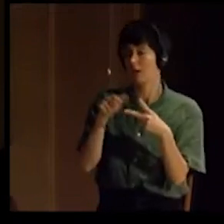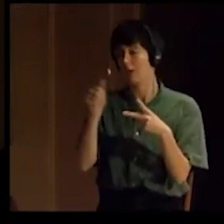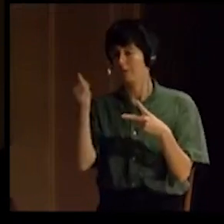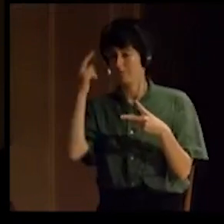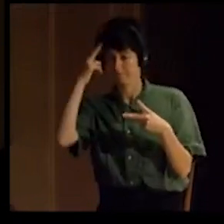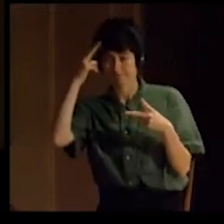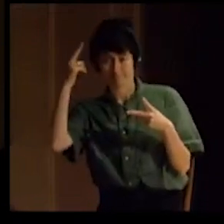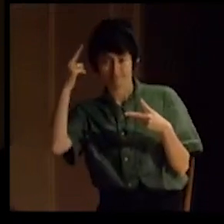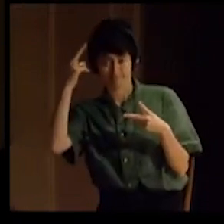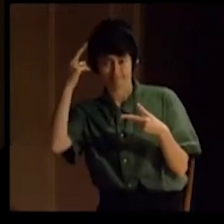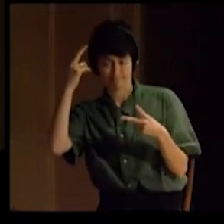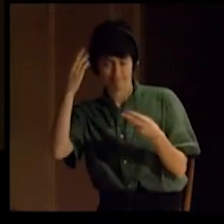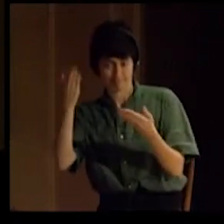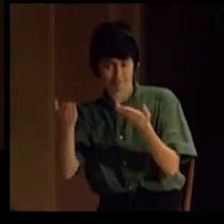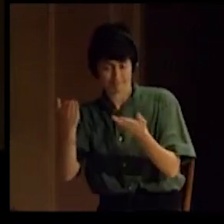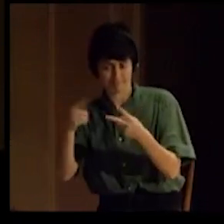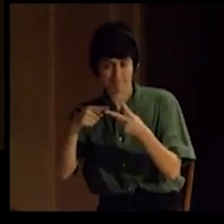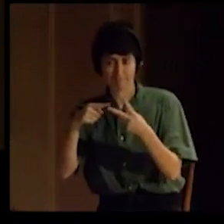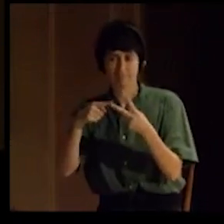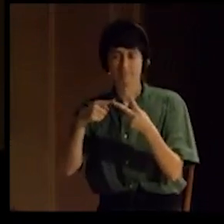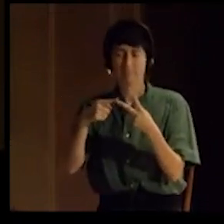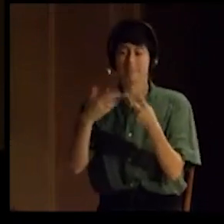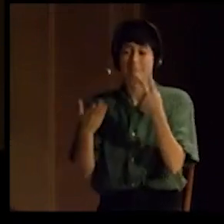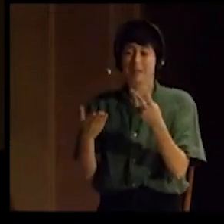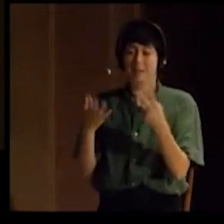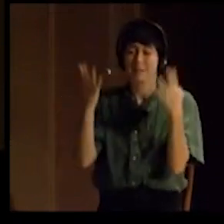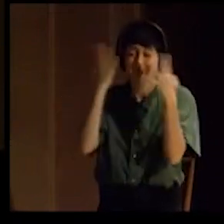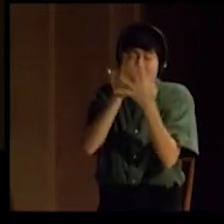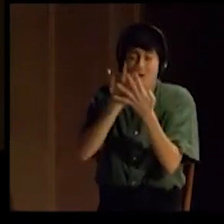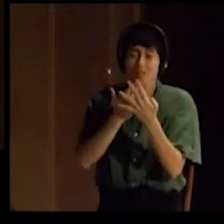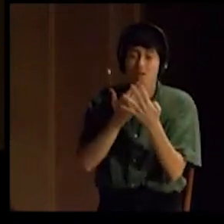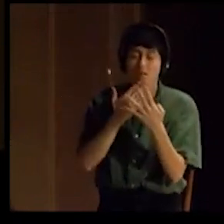not only for absorption, but also to reduce mechanical wear of the down.